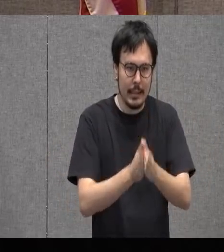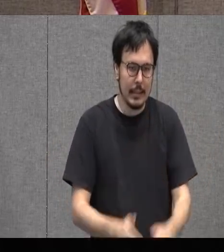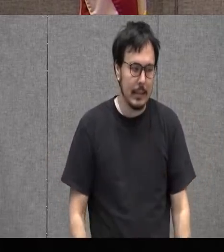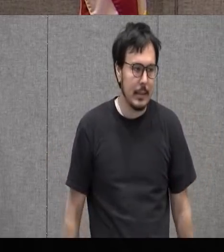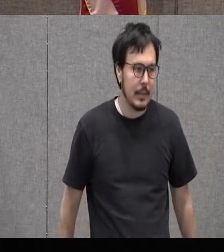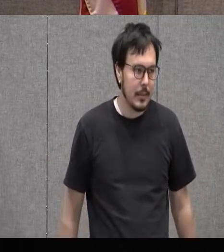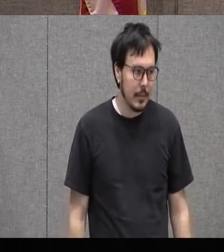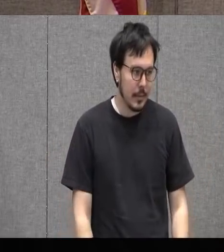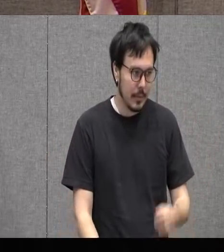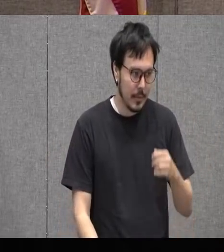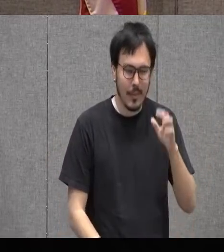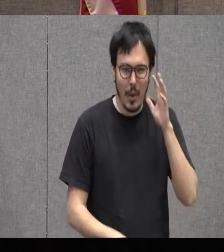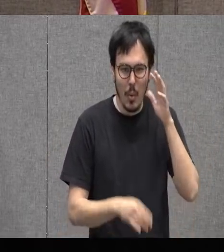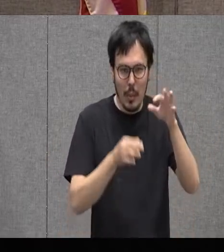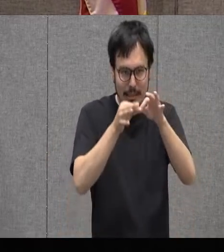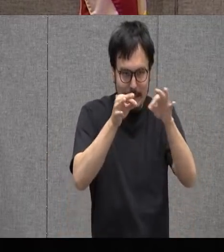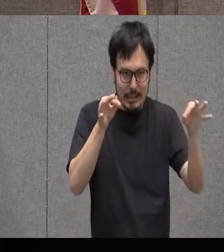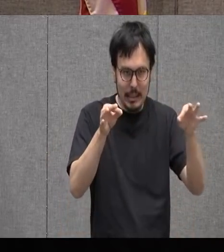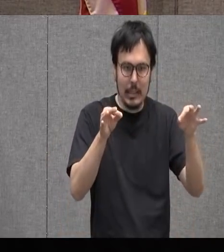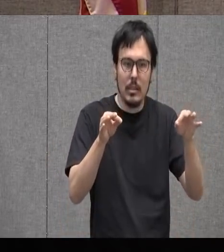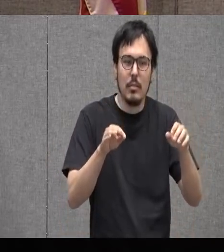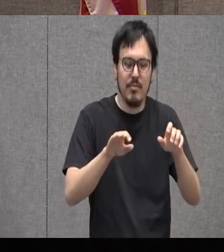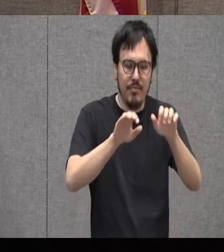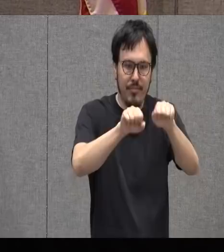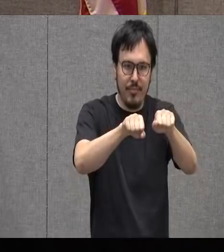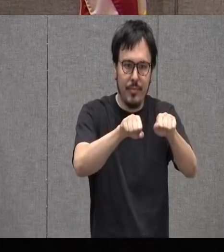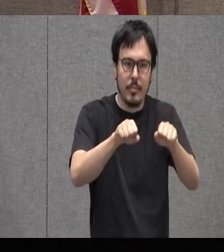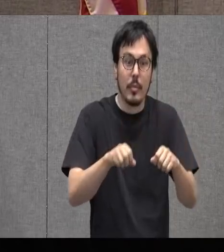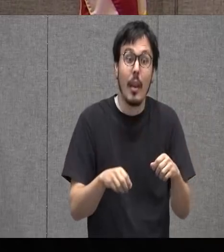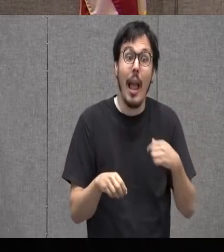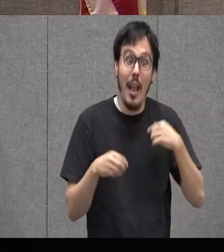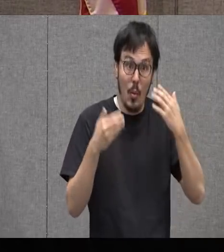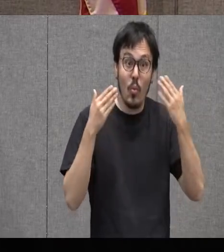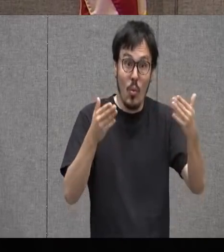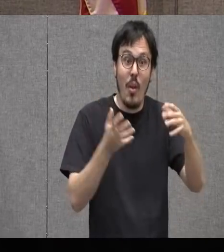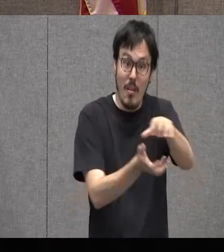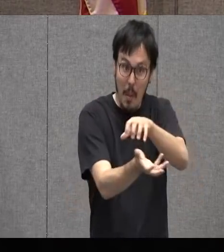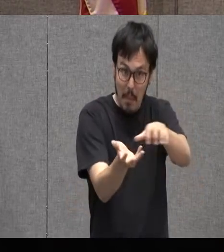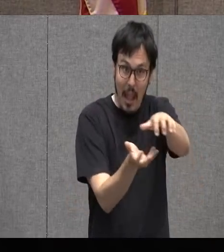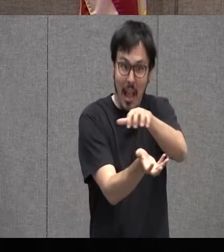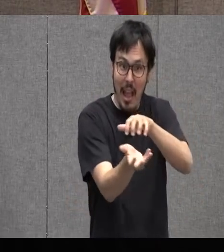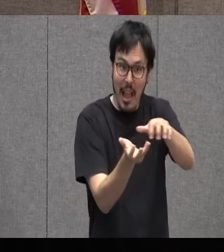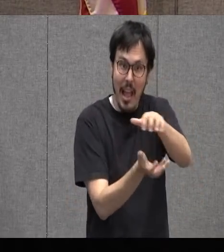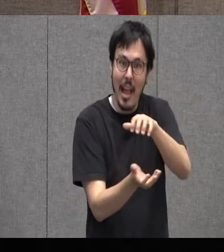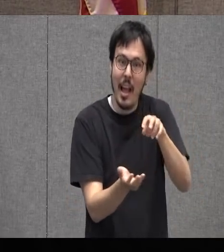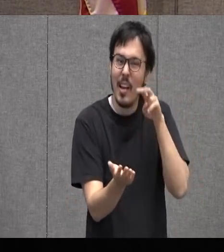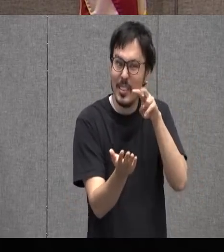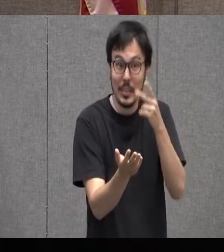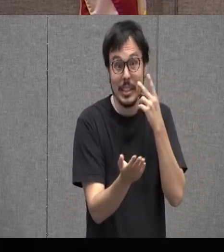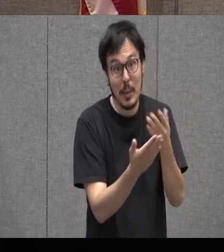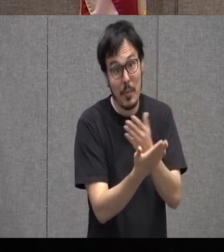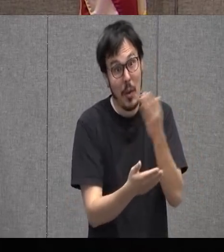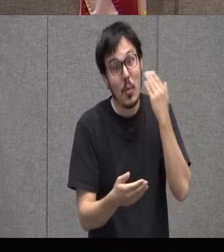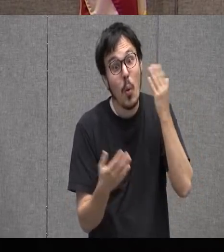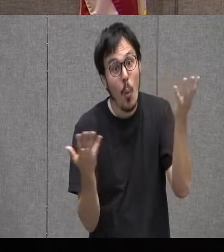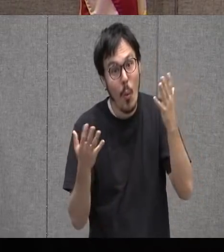I believe that's sealed tight. And then I'll combine my baking soda and vinegar. And if you've seen this before you know what to expect.